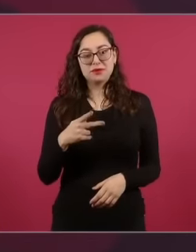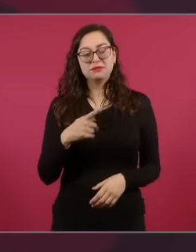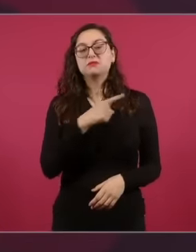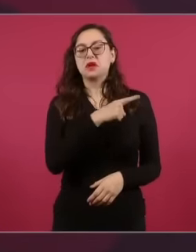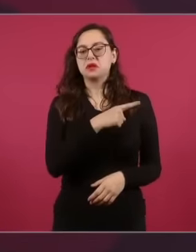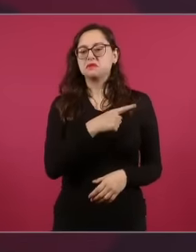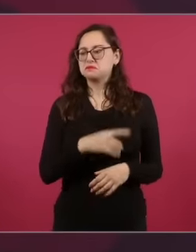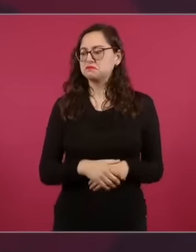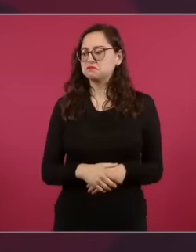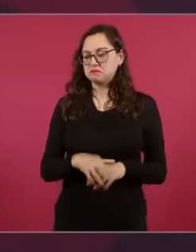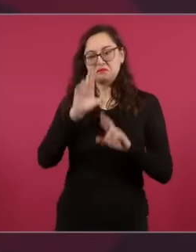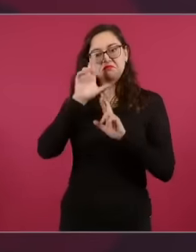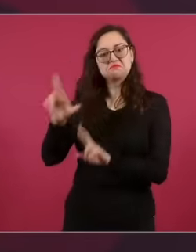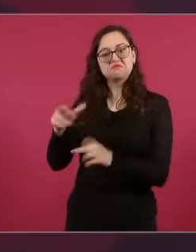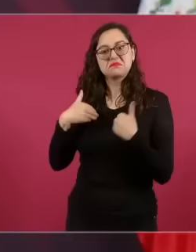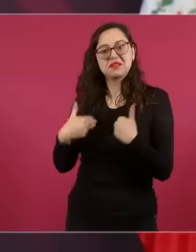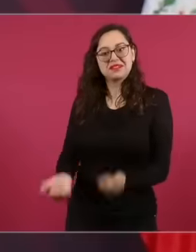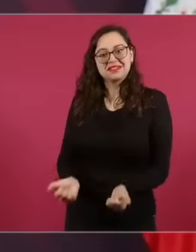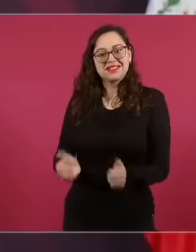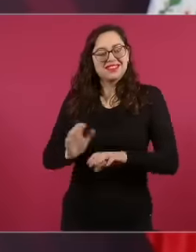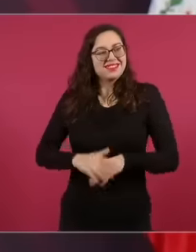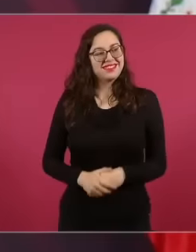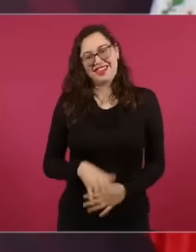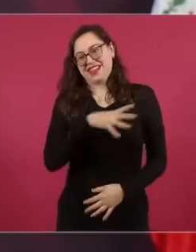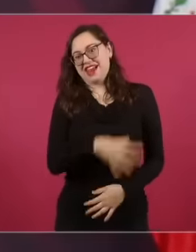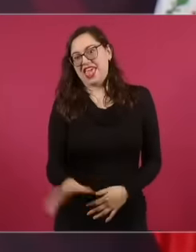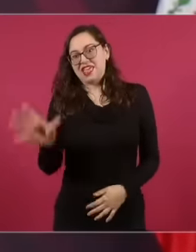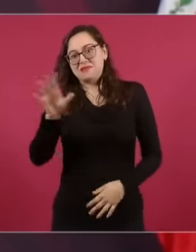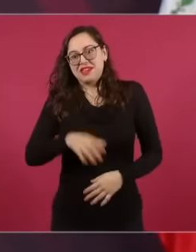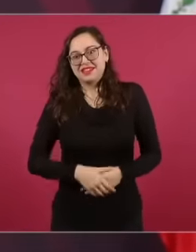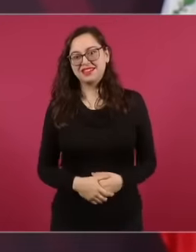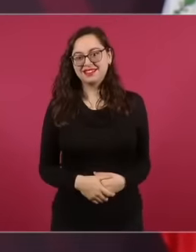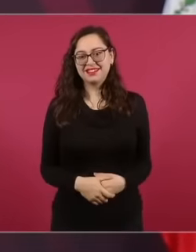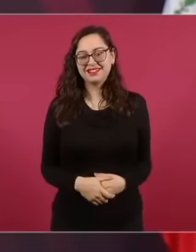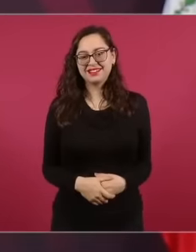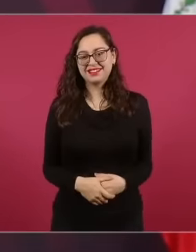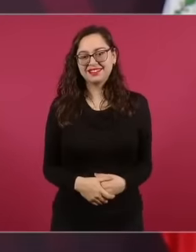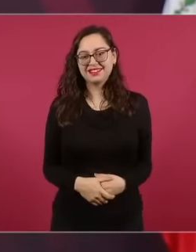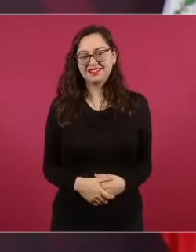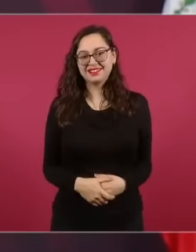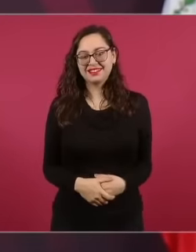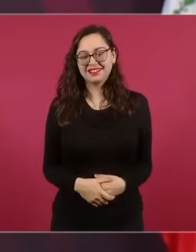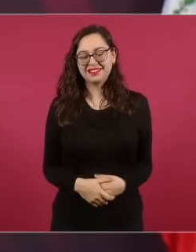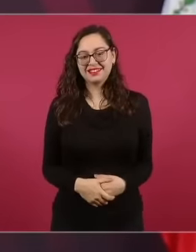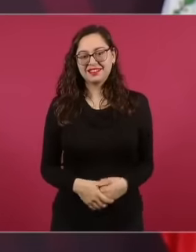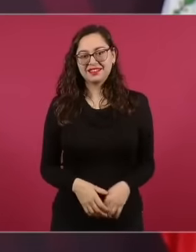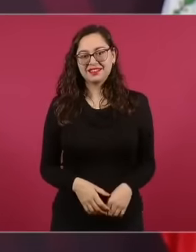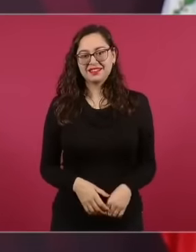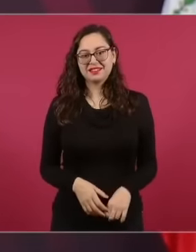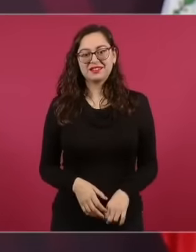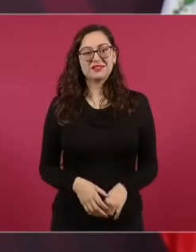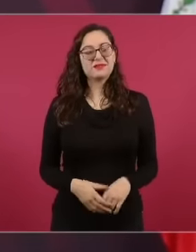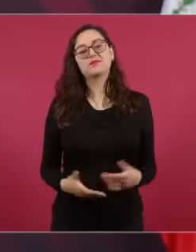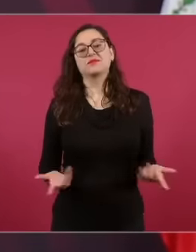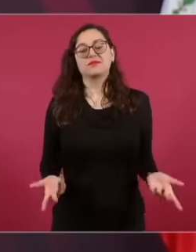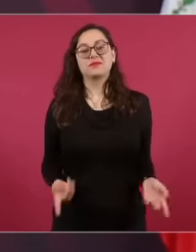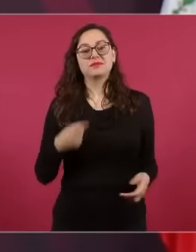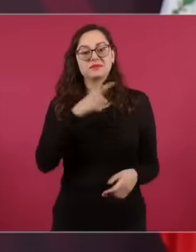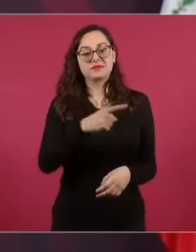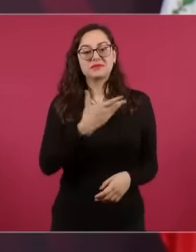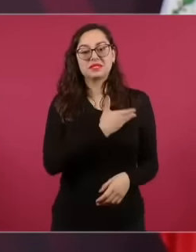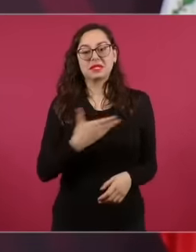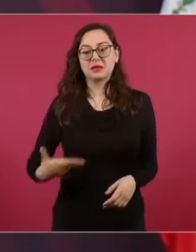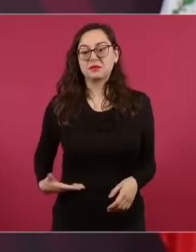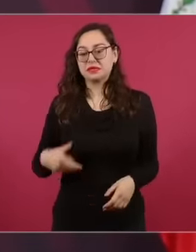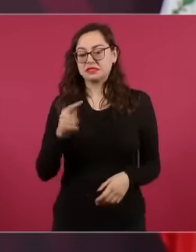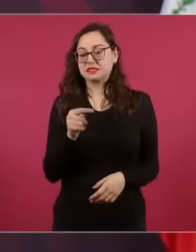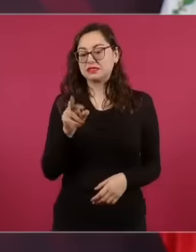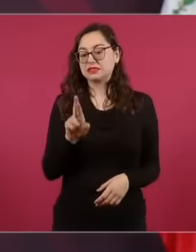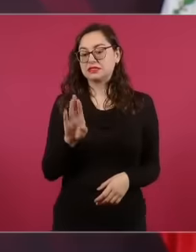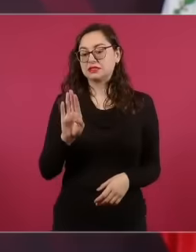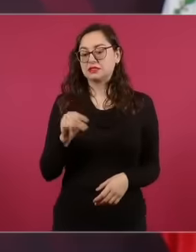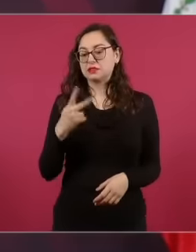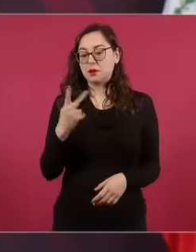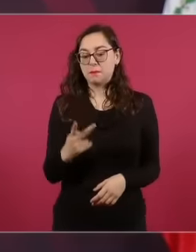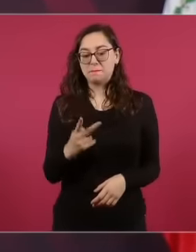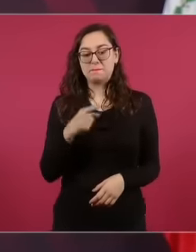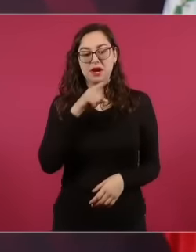after having a speech in the belligerent campaign against Mexico of